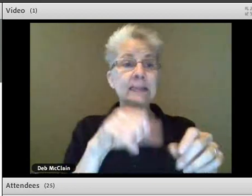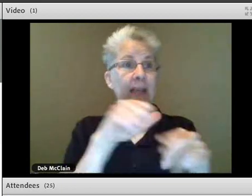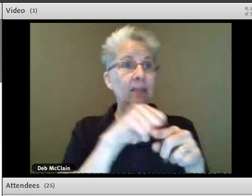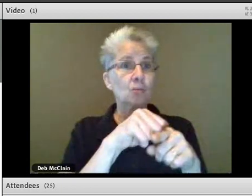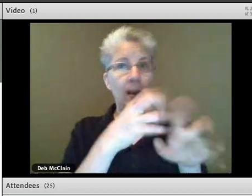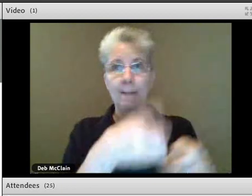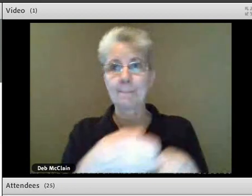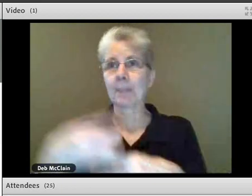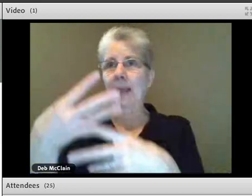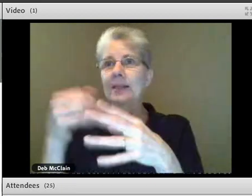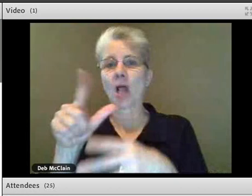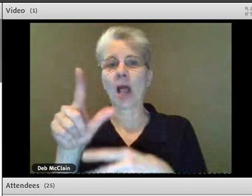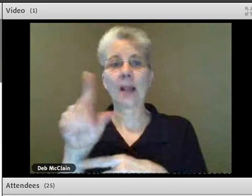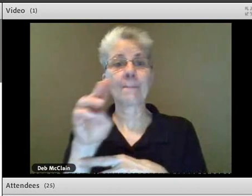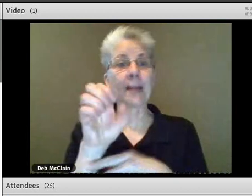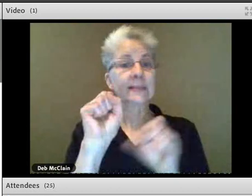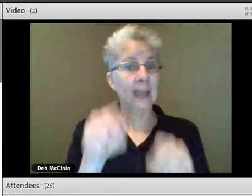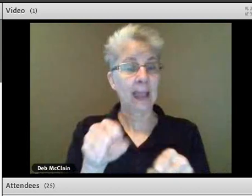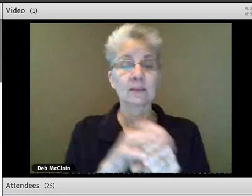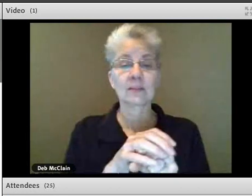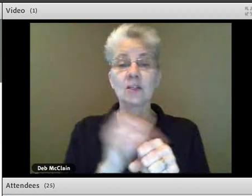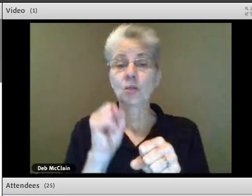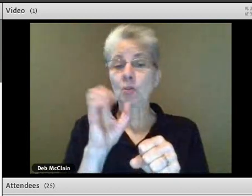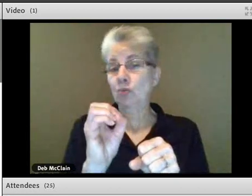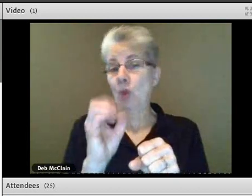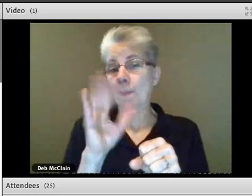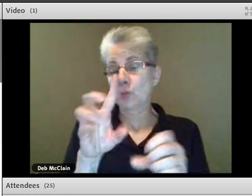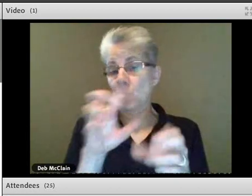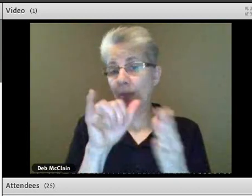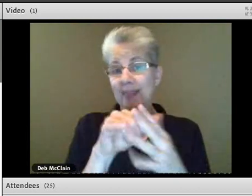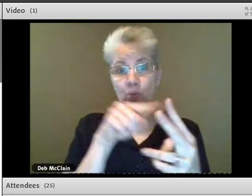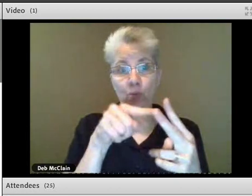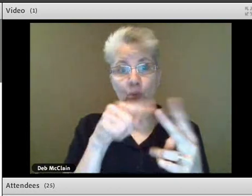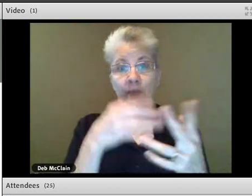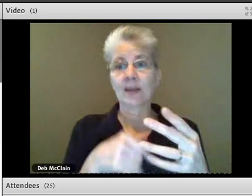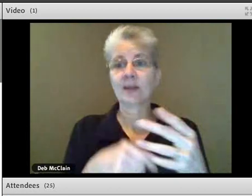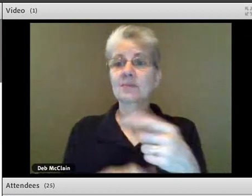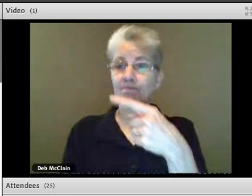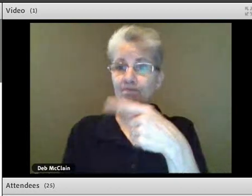into your learning management system. And so by doing these two things, you can really roll out